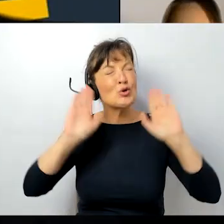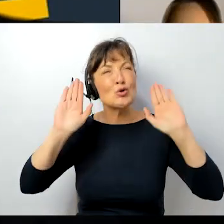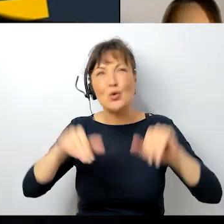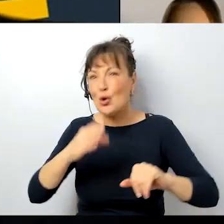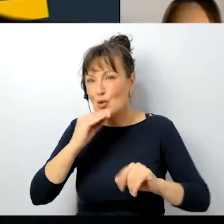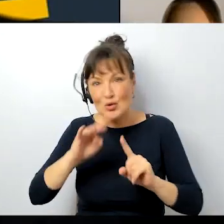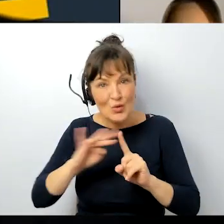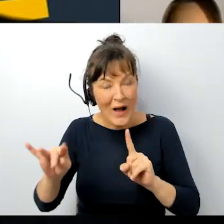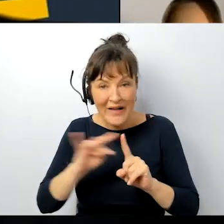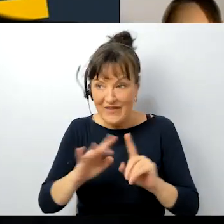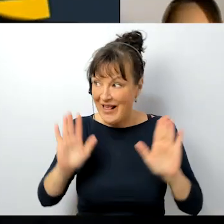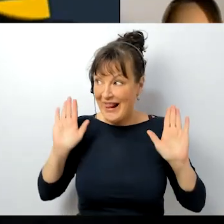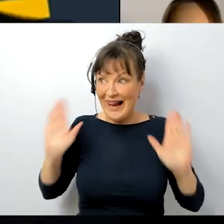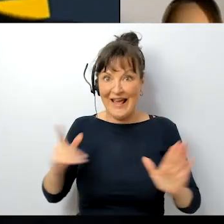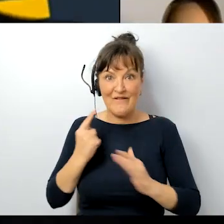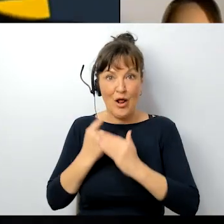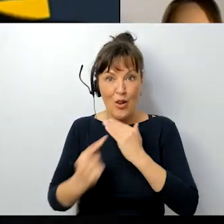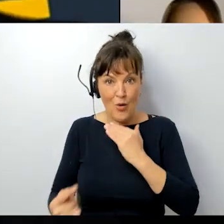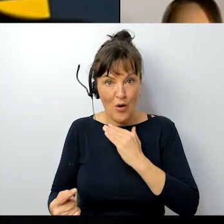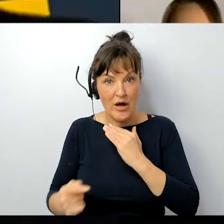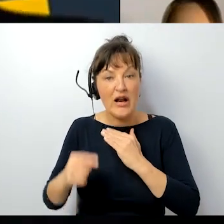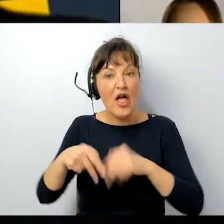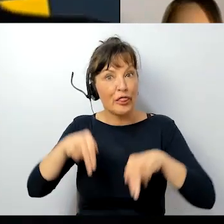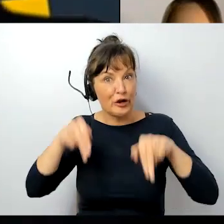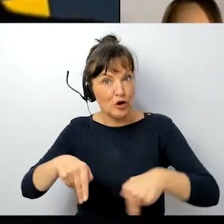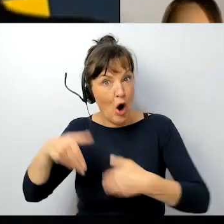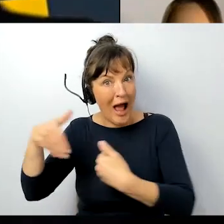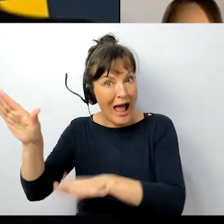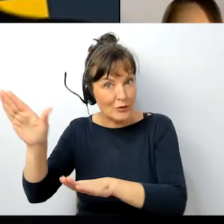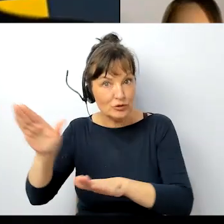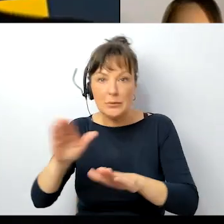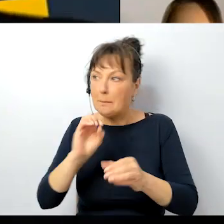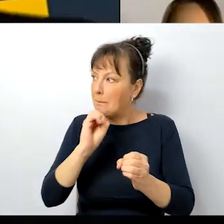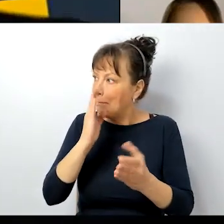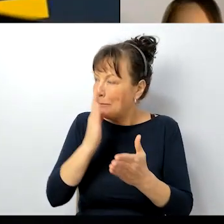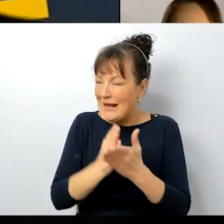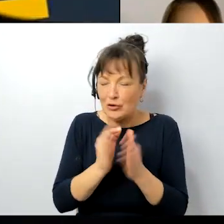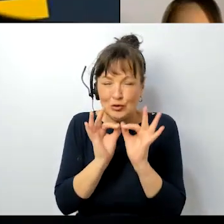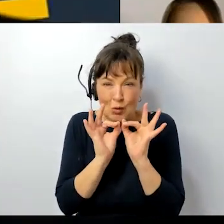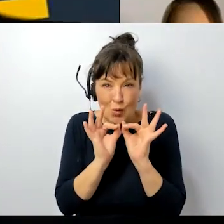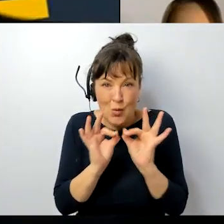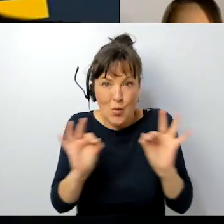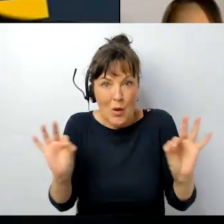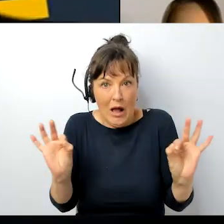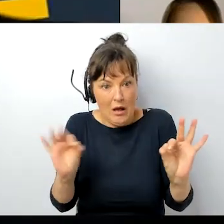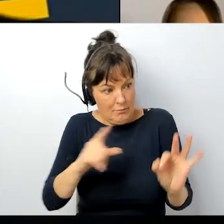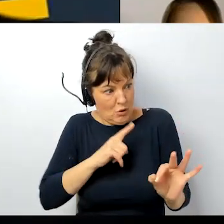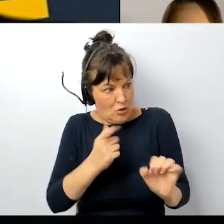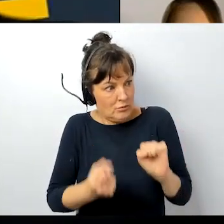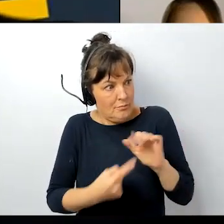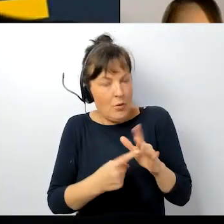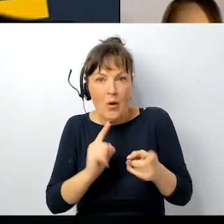make sure everyone knows not to make a peep, not to use the Wi-Fi, that they go take the dog walk,